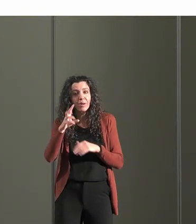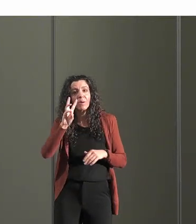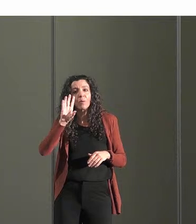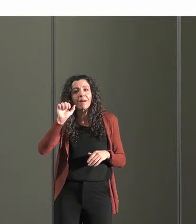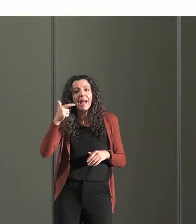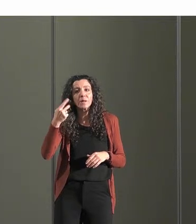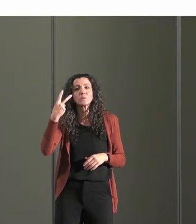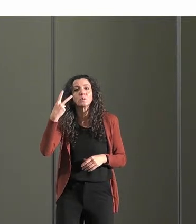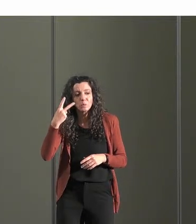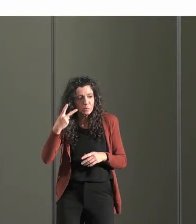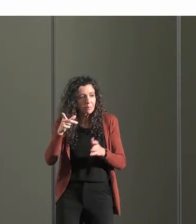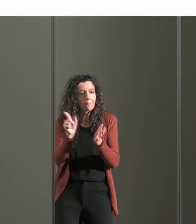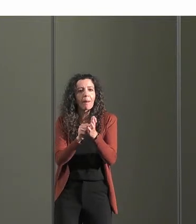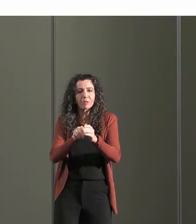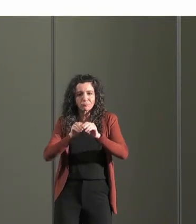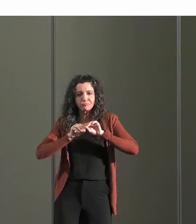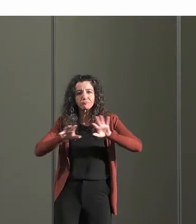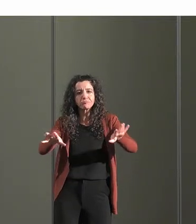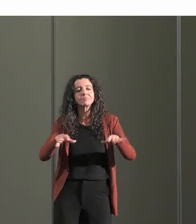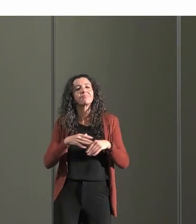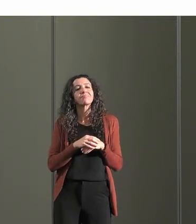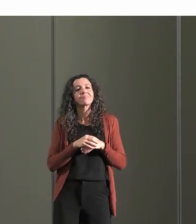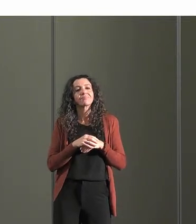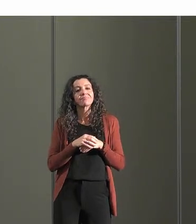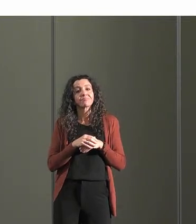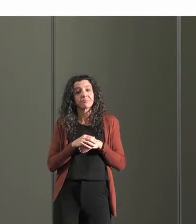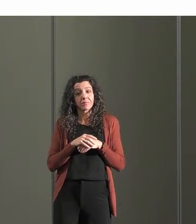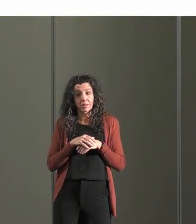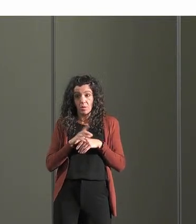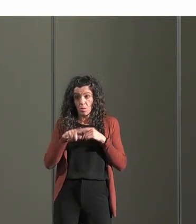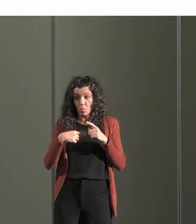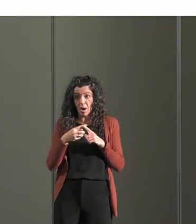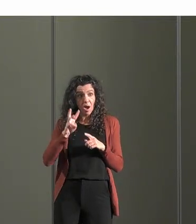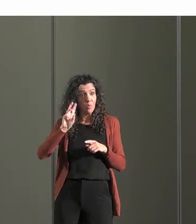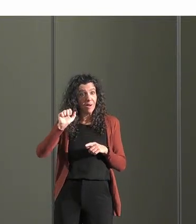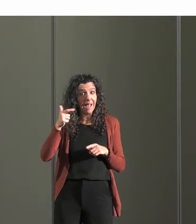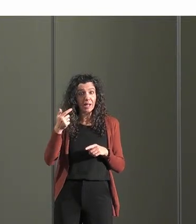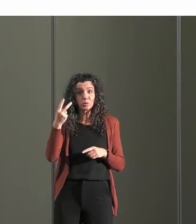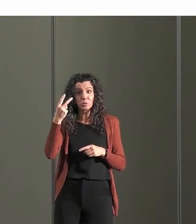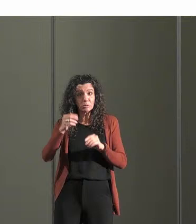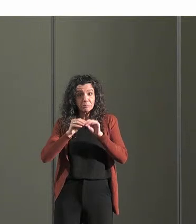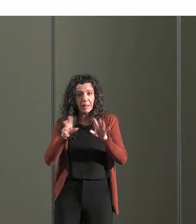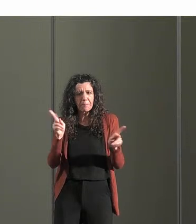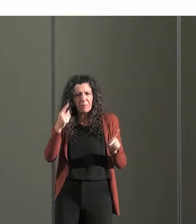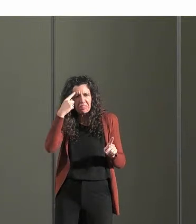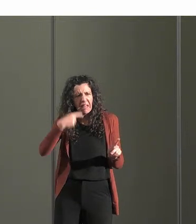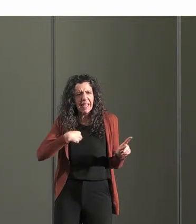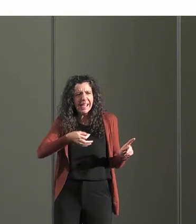asked if I could fix it. 8 years later WCAG two came out.